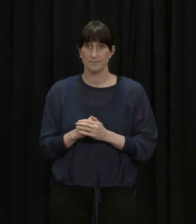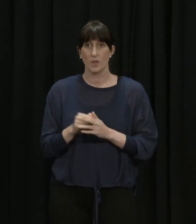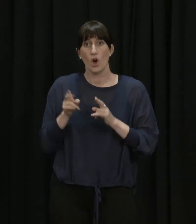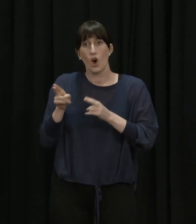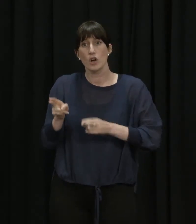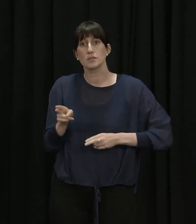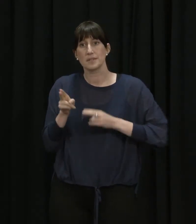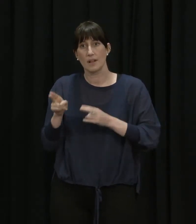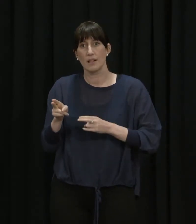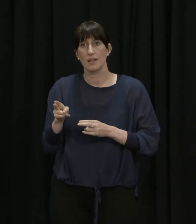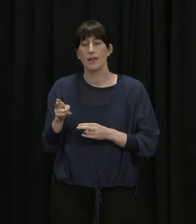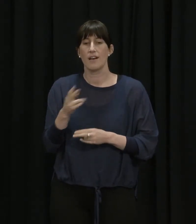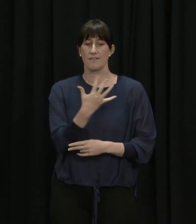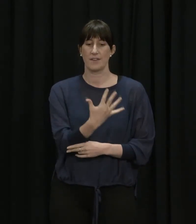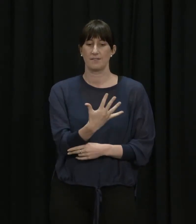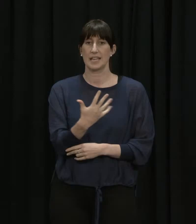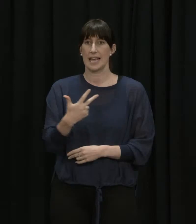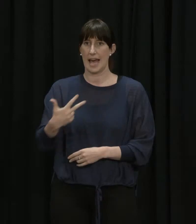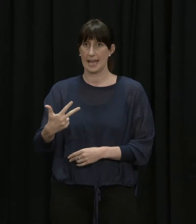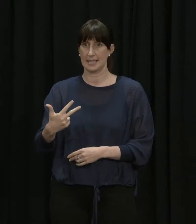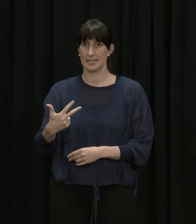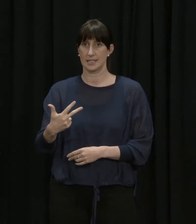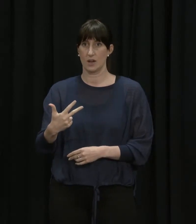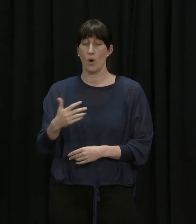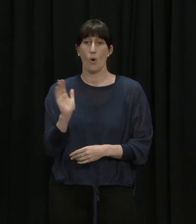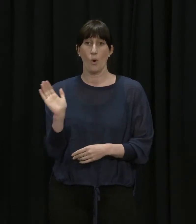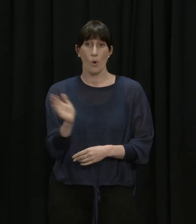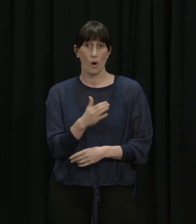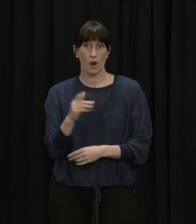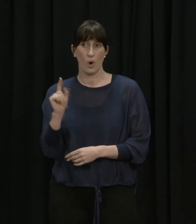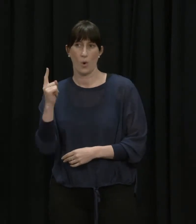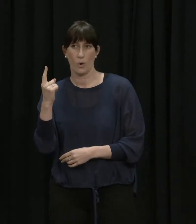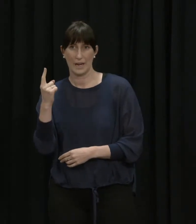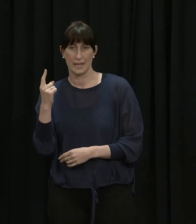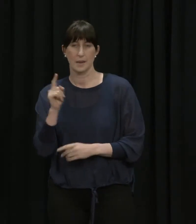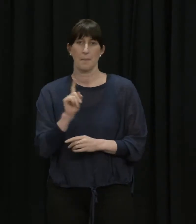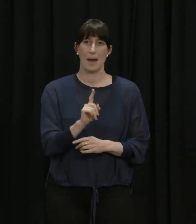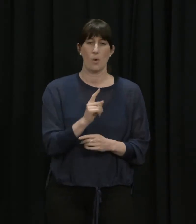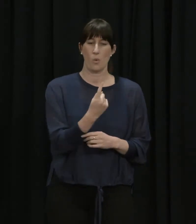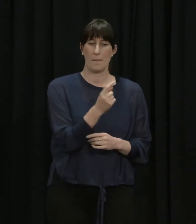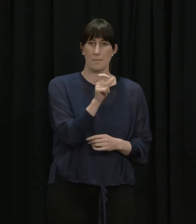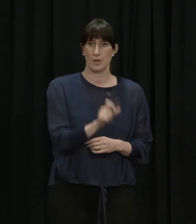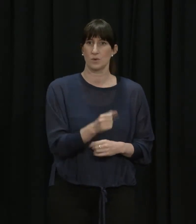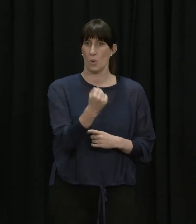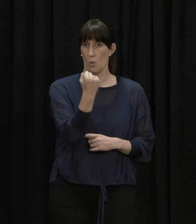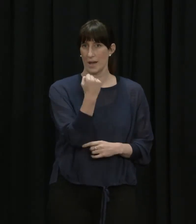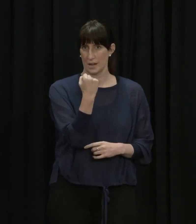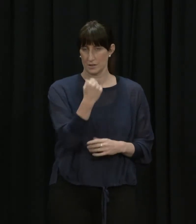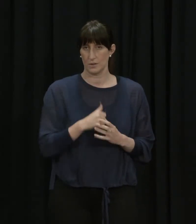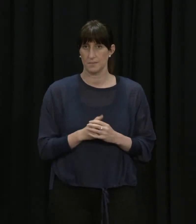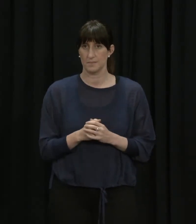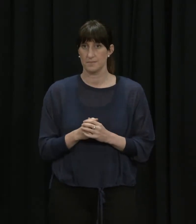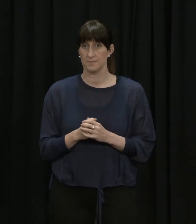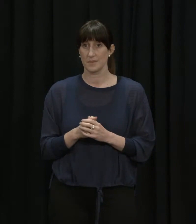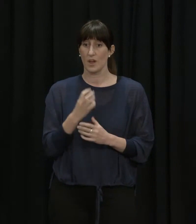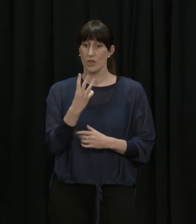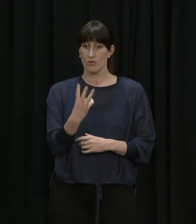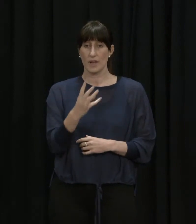statement. In hospital today we have 58